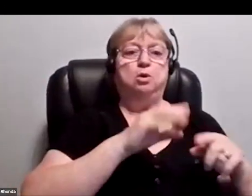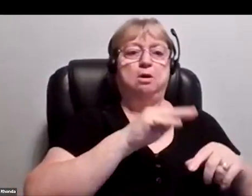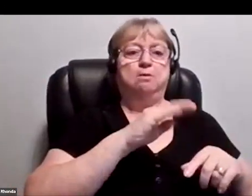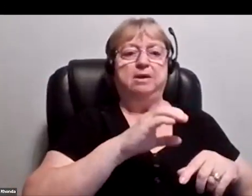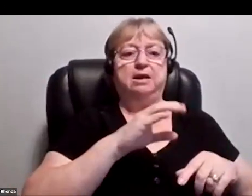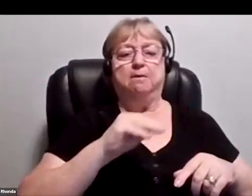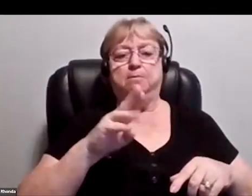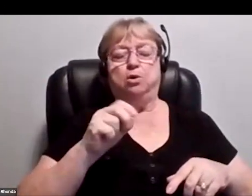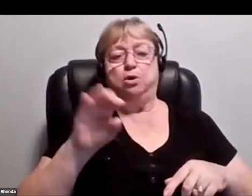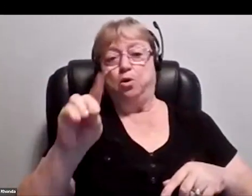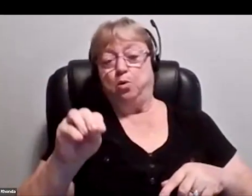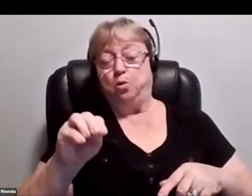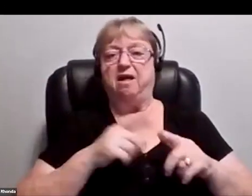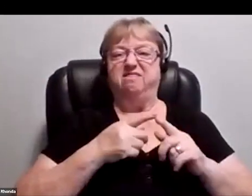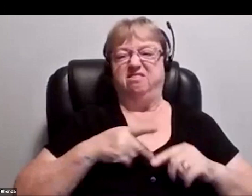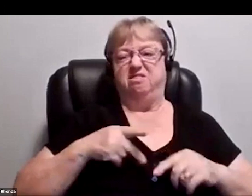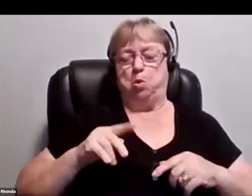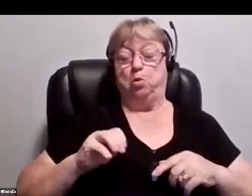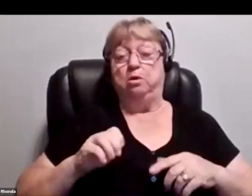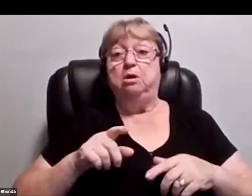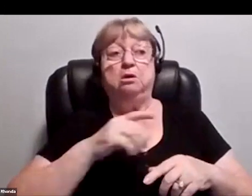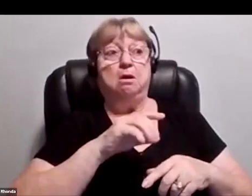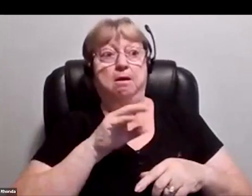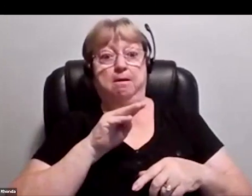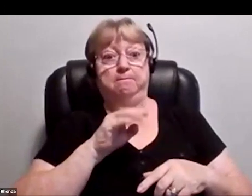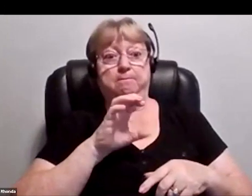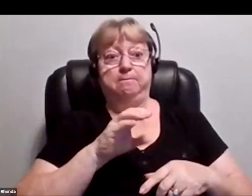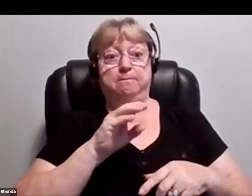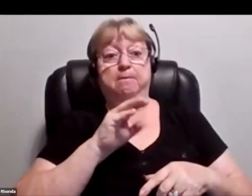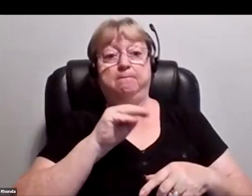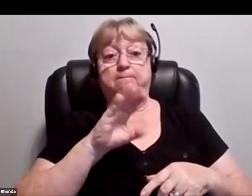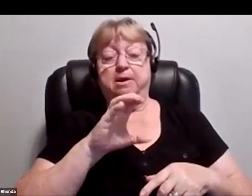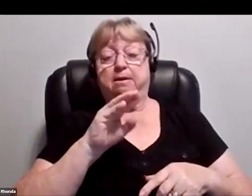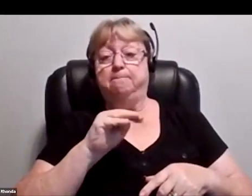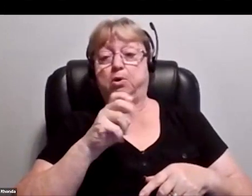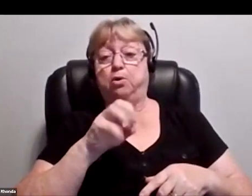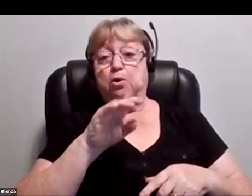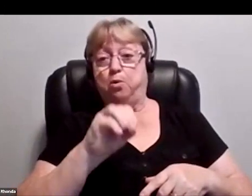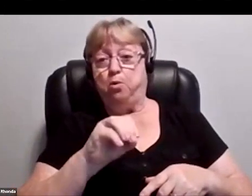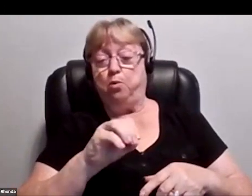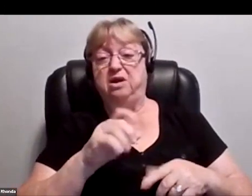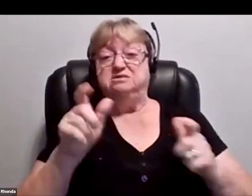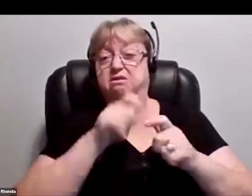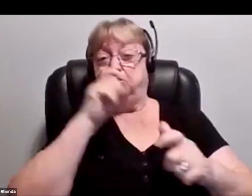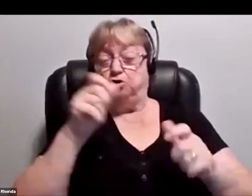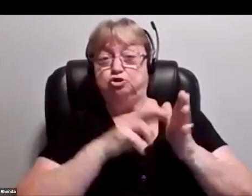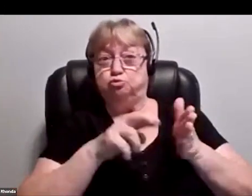McMurdo is the largest research station on Antarctica. It is the largest American station,